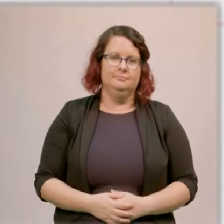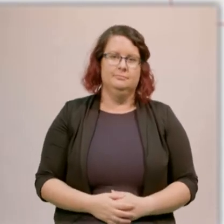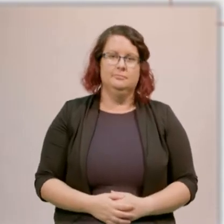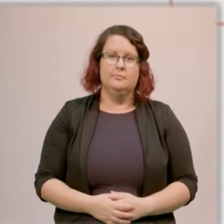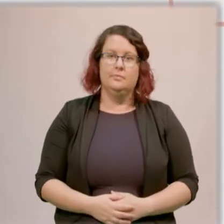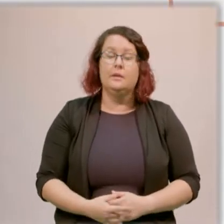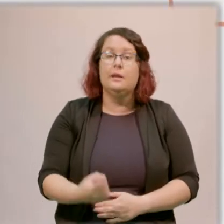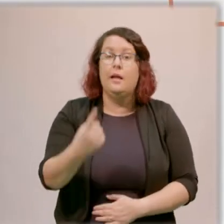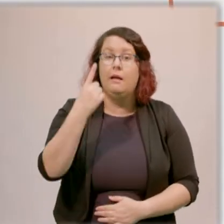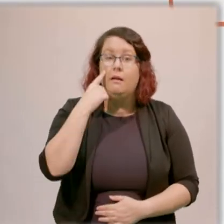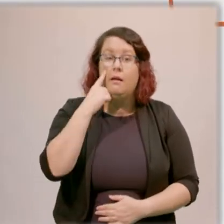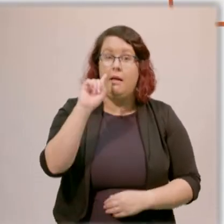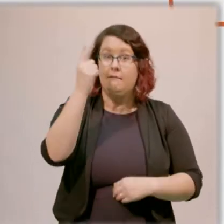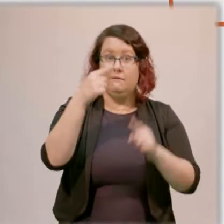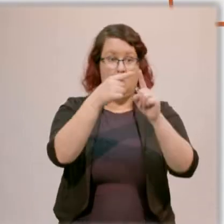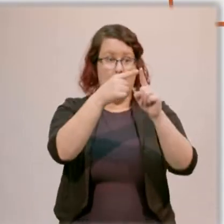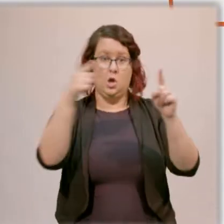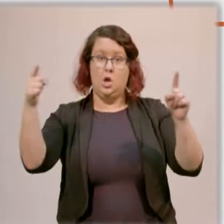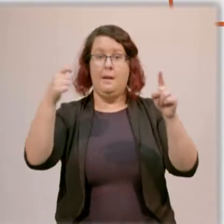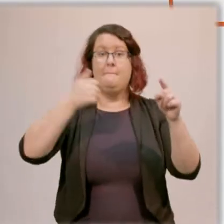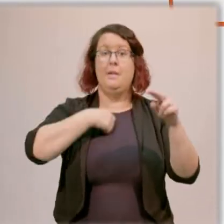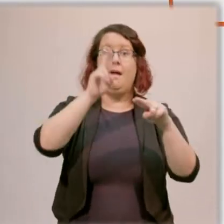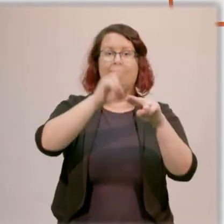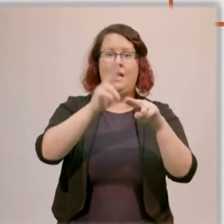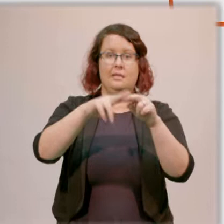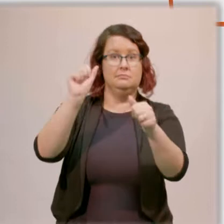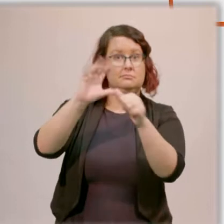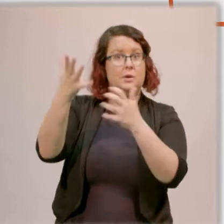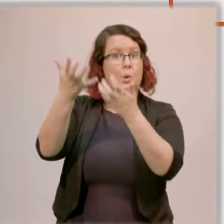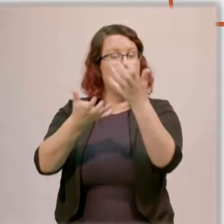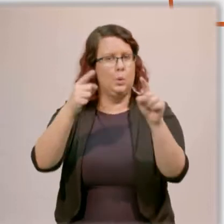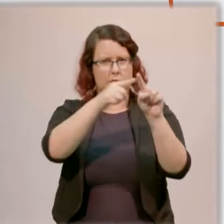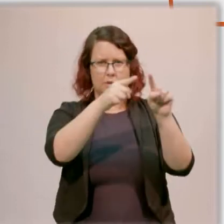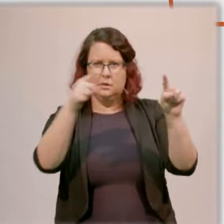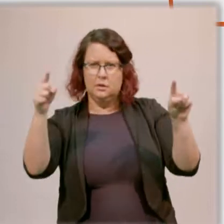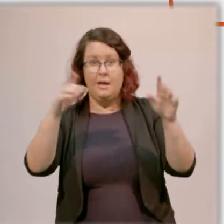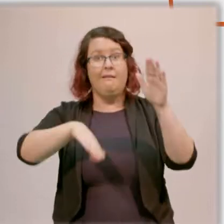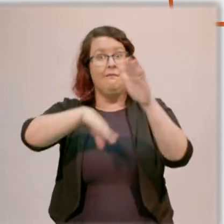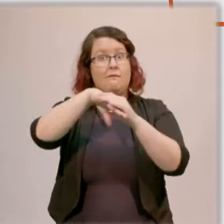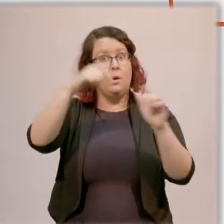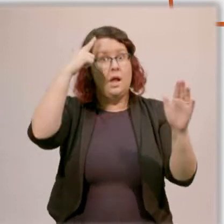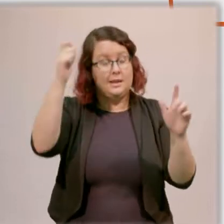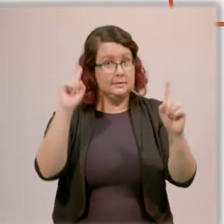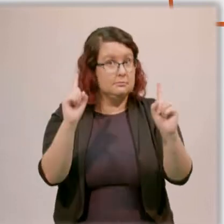Did you notice the first clause, "My father is an excellent cook," is a complete thought?